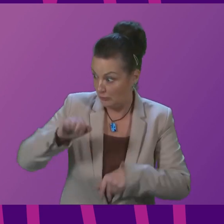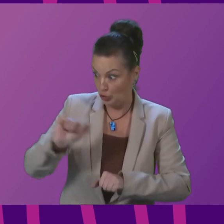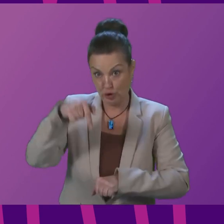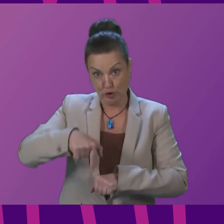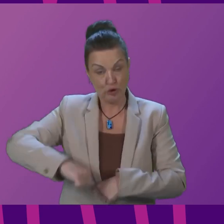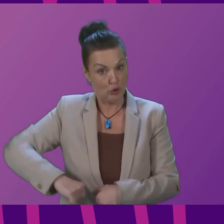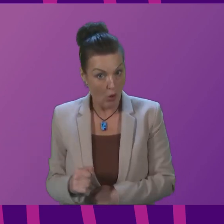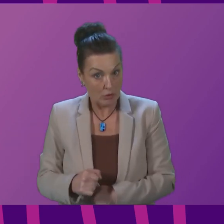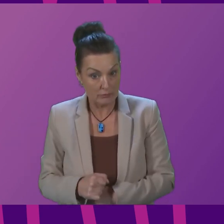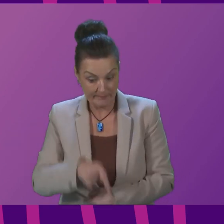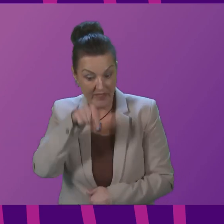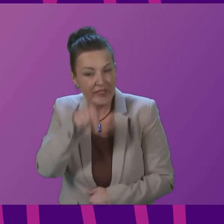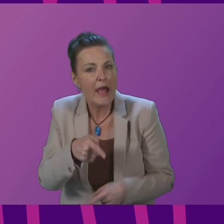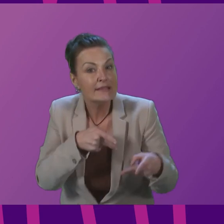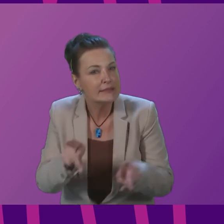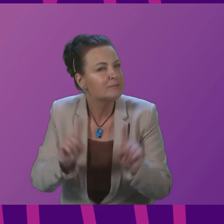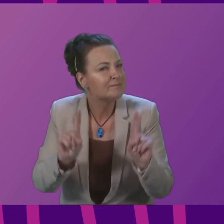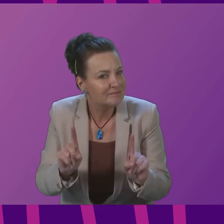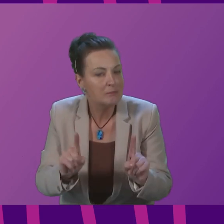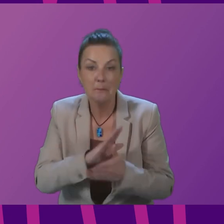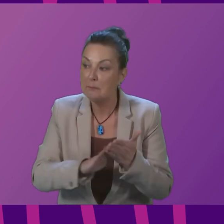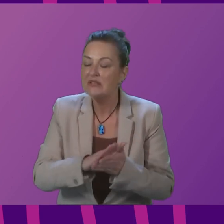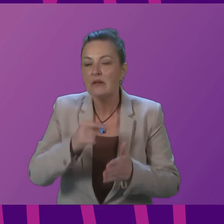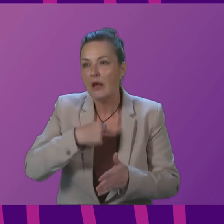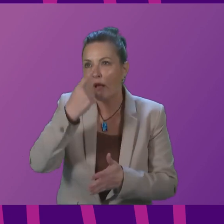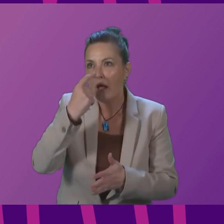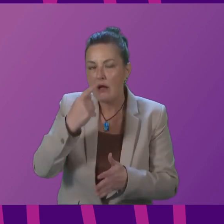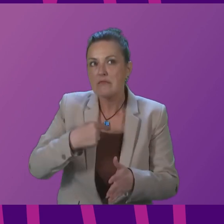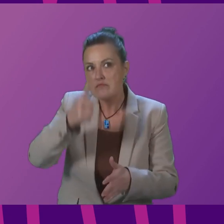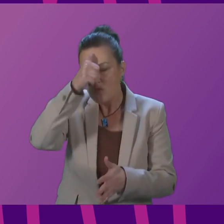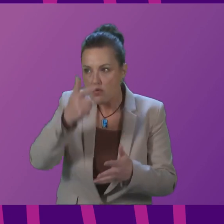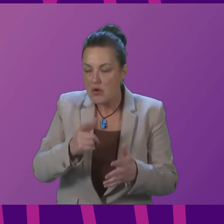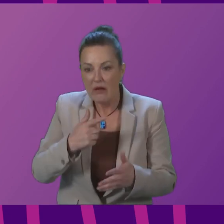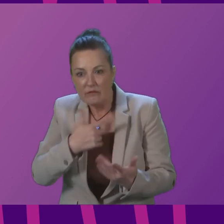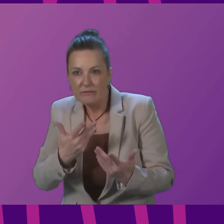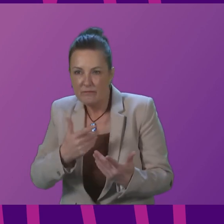The purpose of that scheme is to allow people to make informed decisions about their situation when they may be at risk in a relationship.